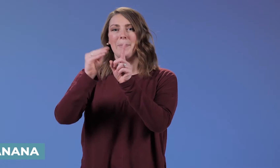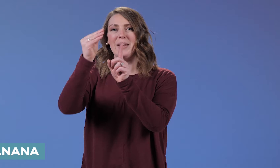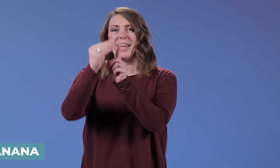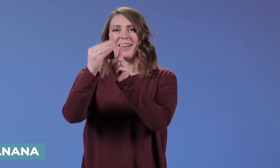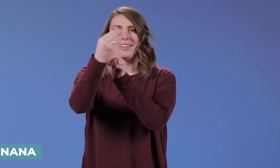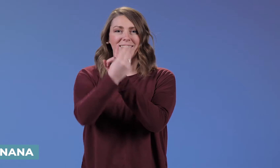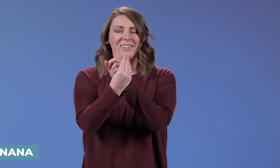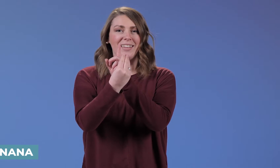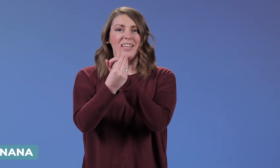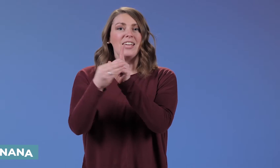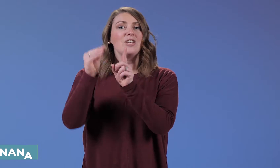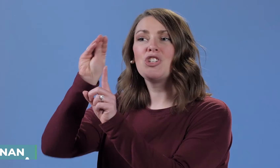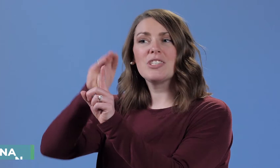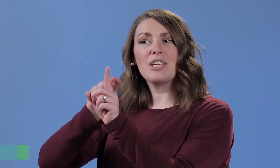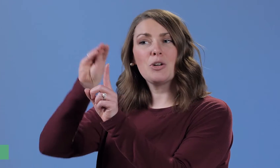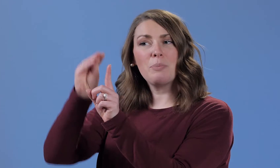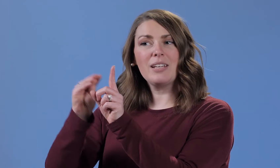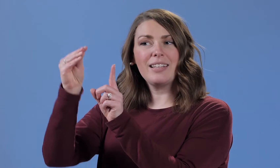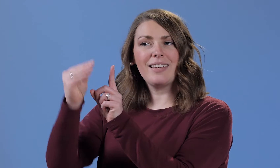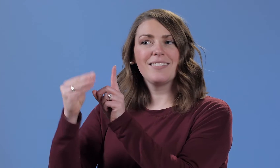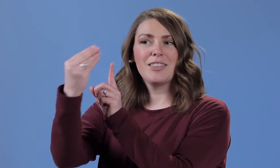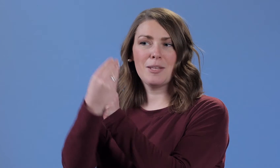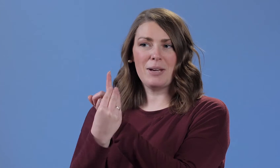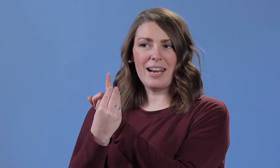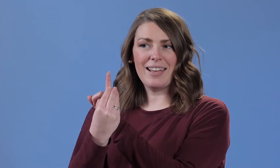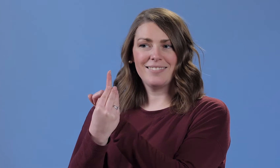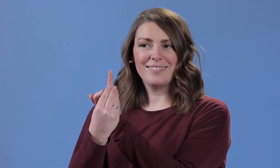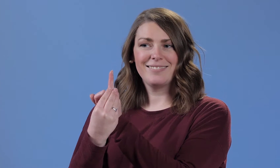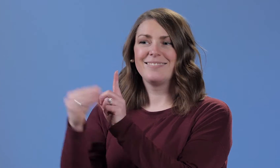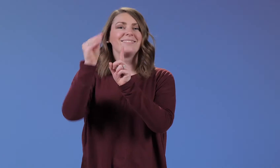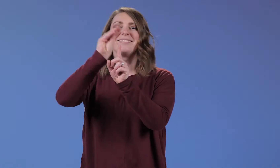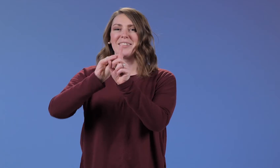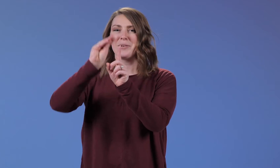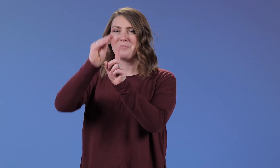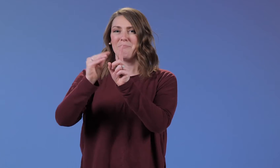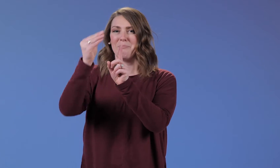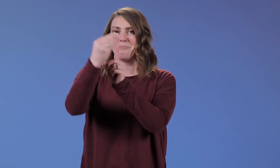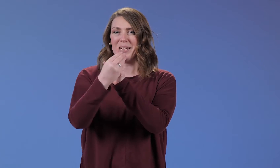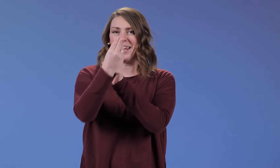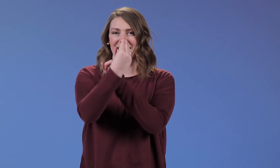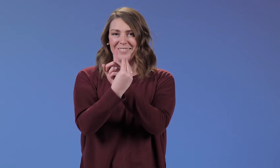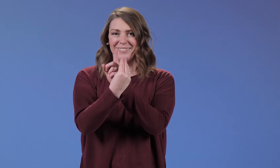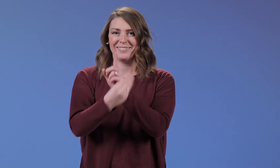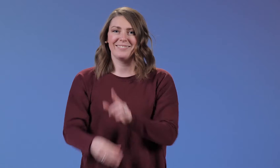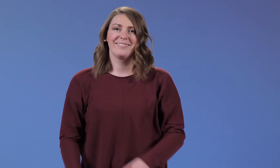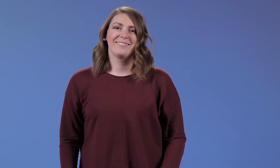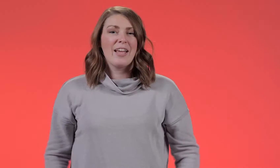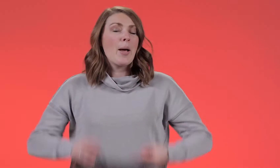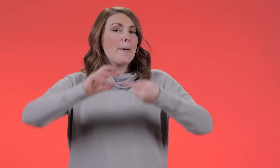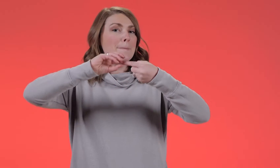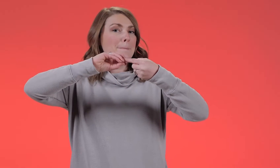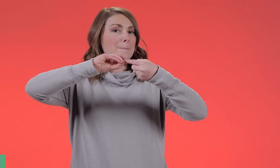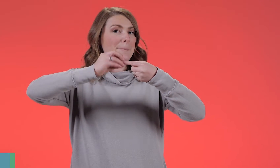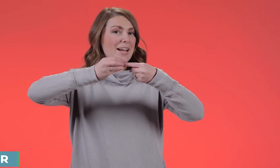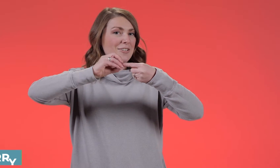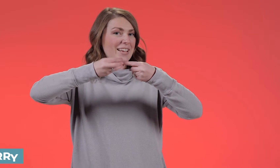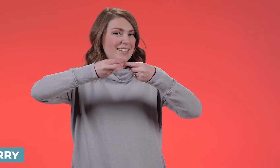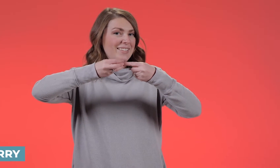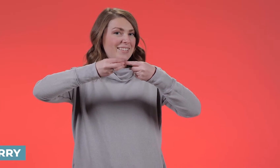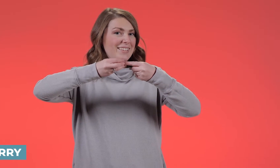BANANA It's just like you're peeling the banana. BANANA BERRY